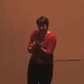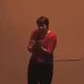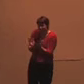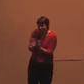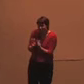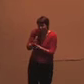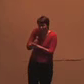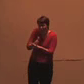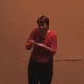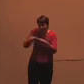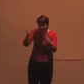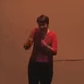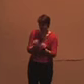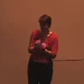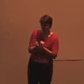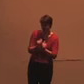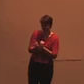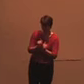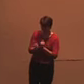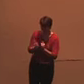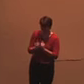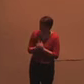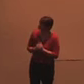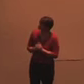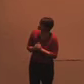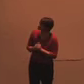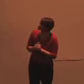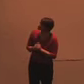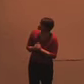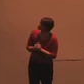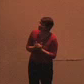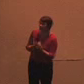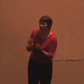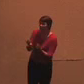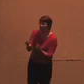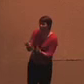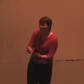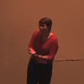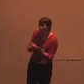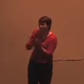So we proposed to use the solid wooden block.